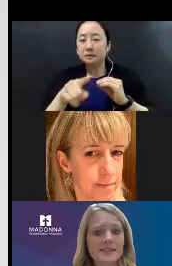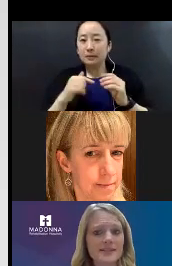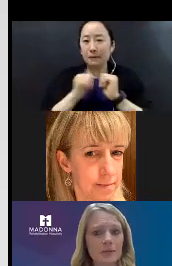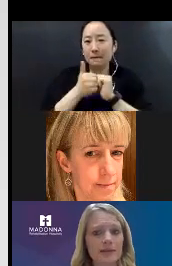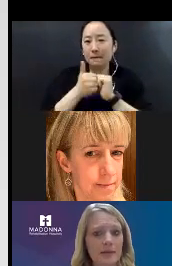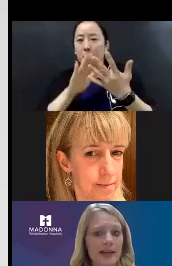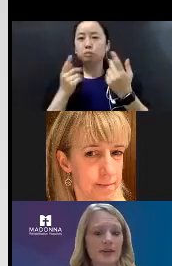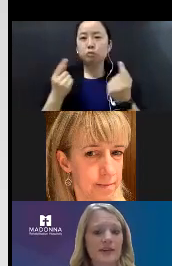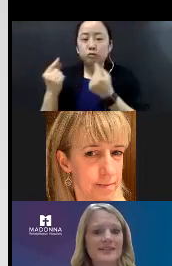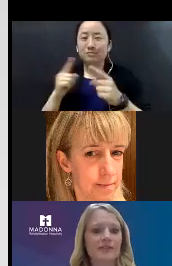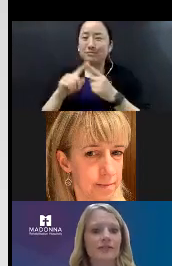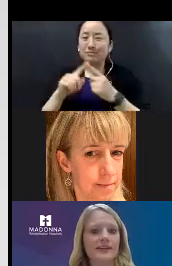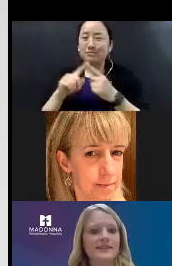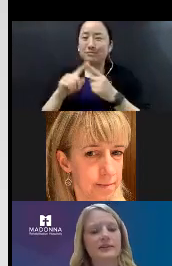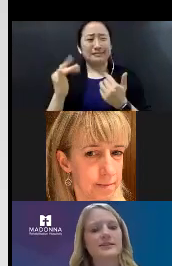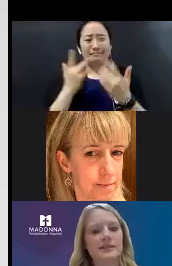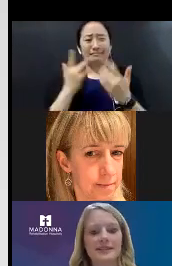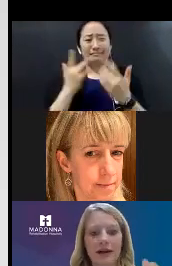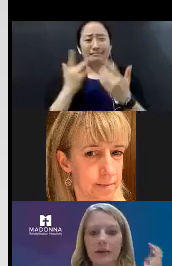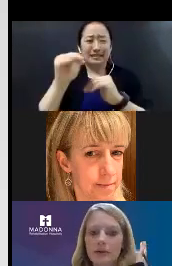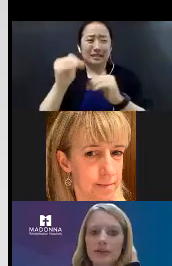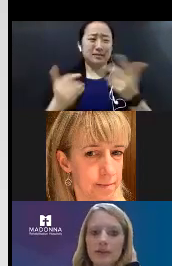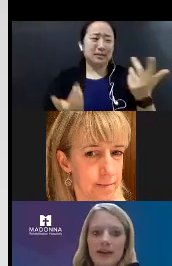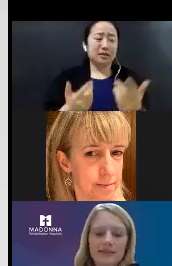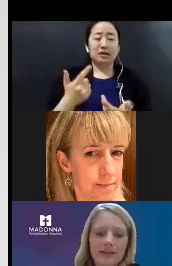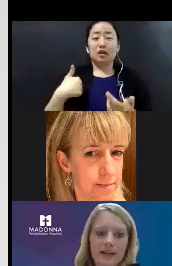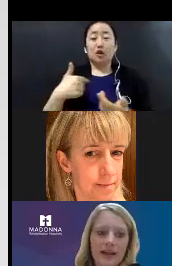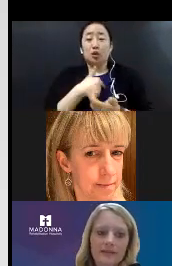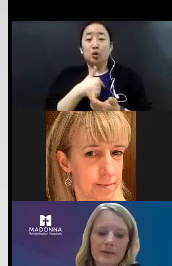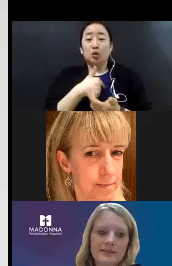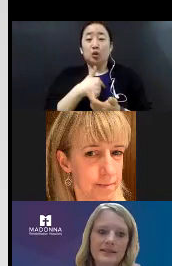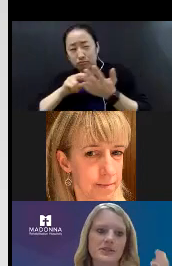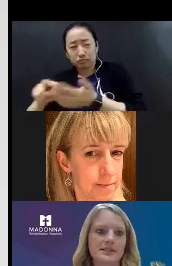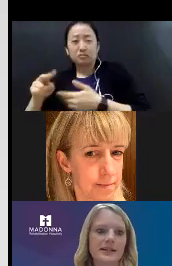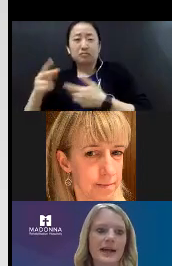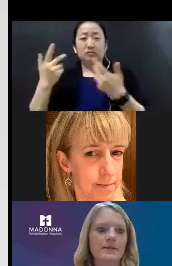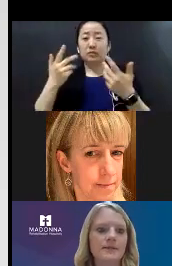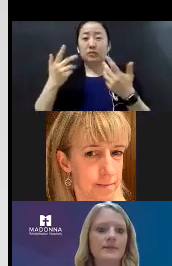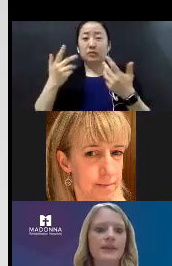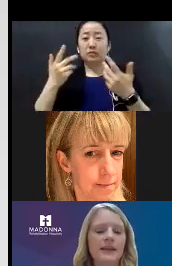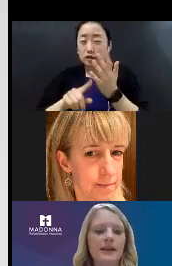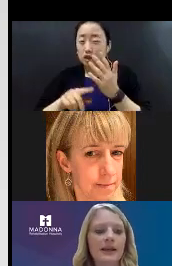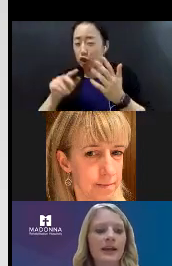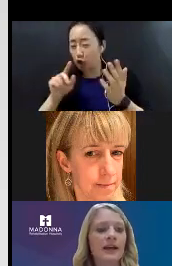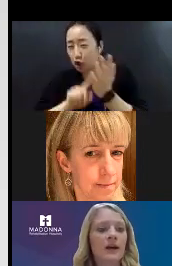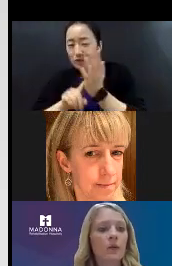BUT STILL SOMEWHAT LIMITED. YOU CAN SEE THE RESOURCES THAT WE REVIEWED AT THE END OF THE PRESENTATION TODAY.